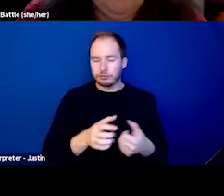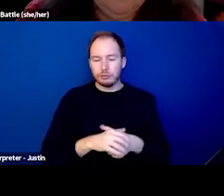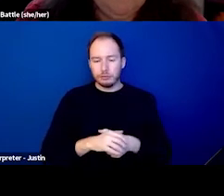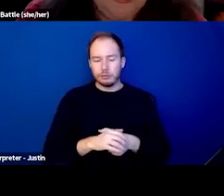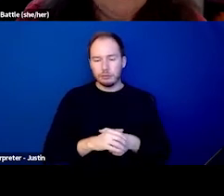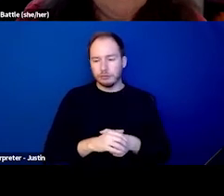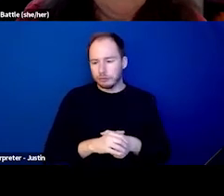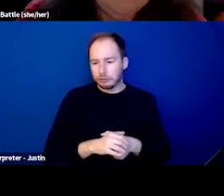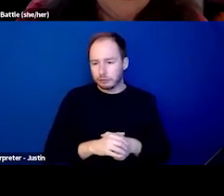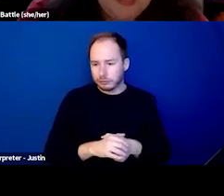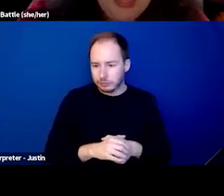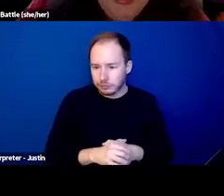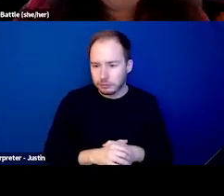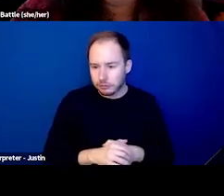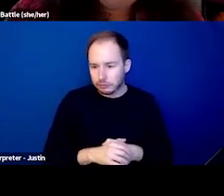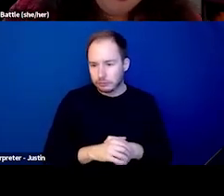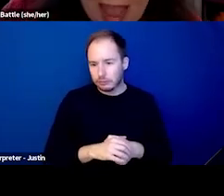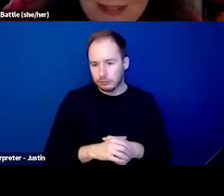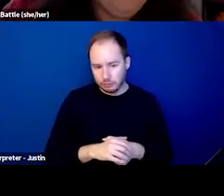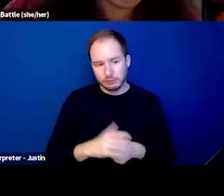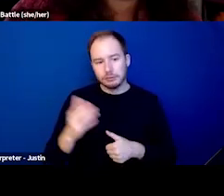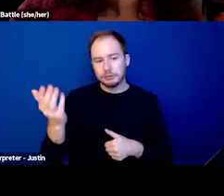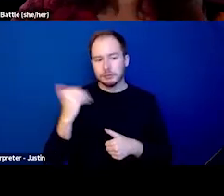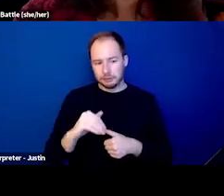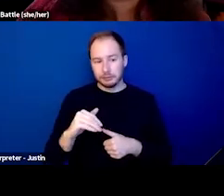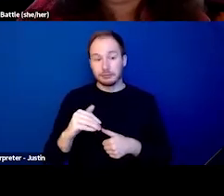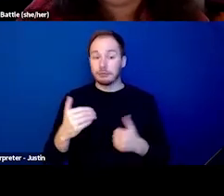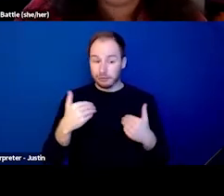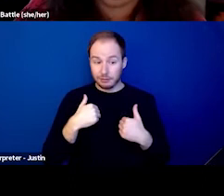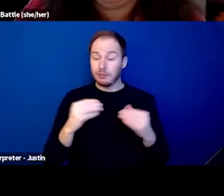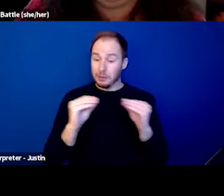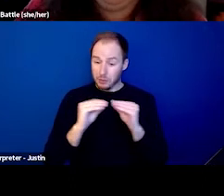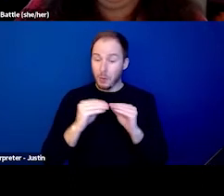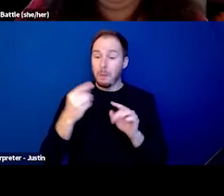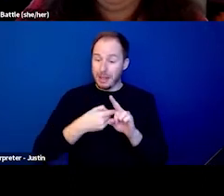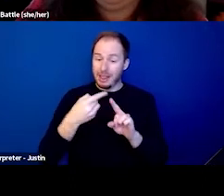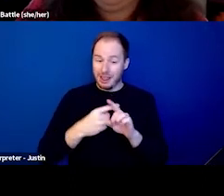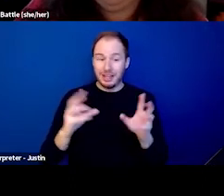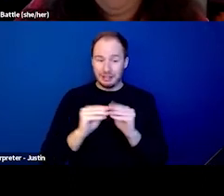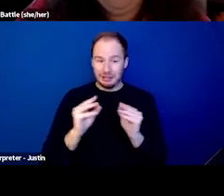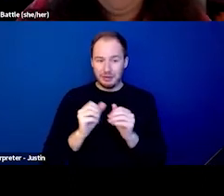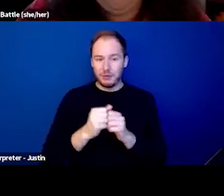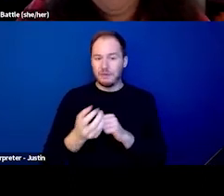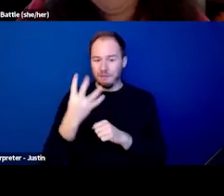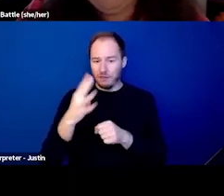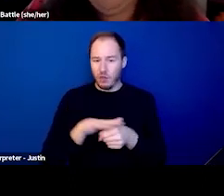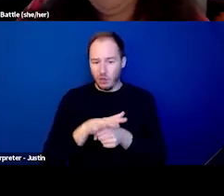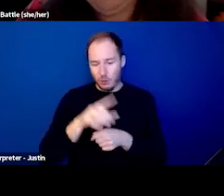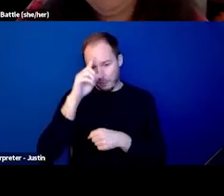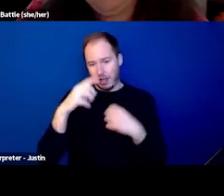as moving toward next steps. And then we also have monthly meetings with the four local mental health authority call centers who